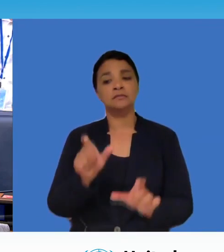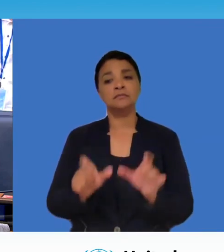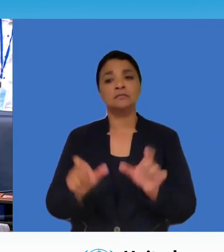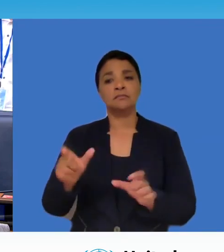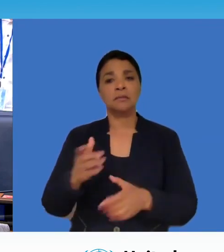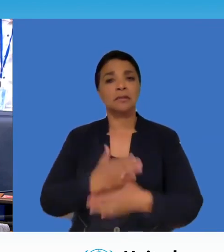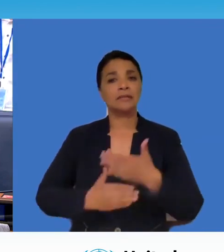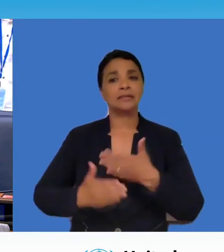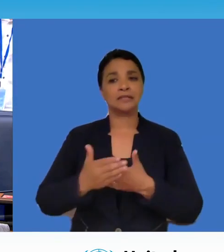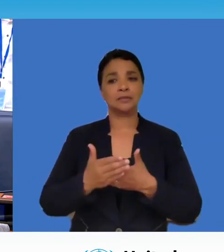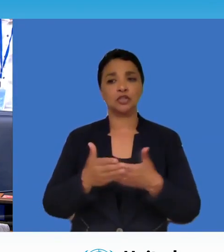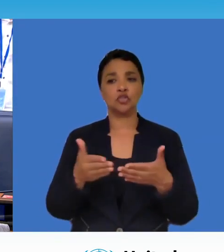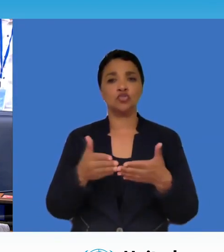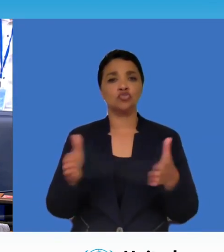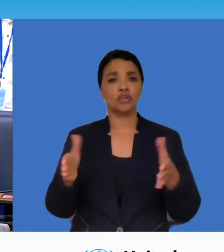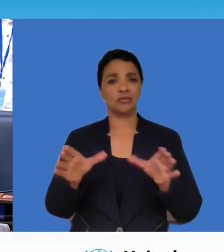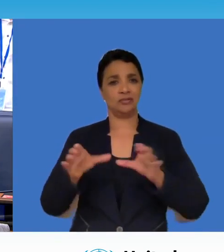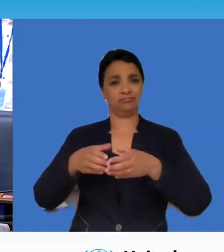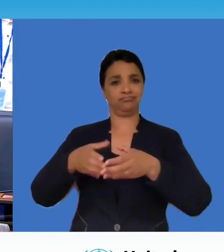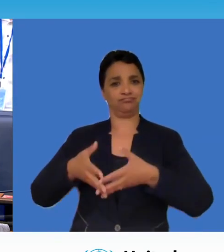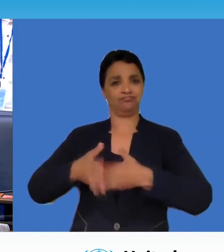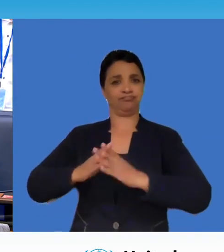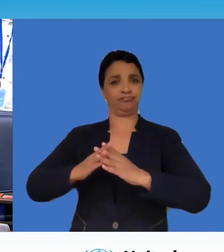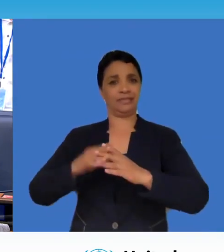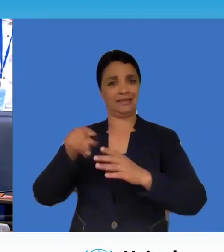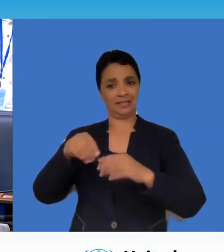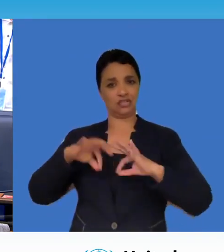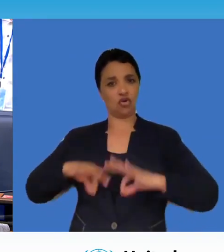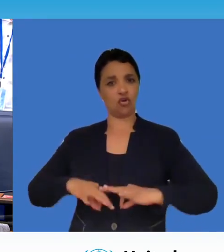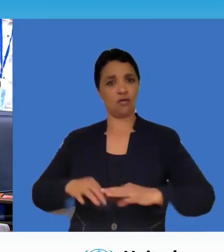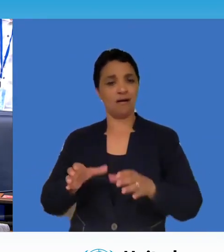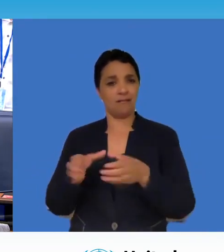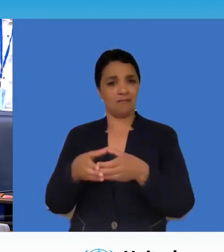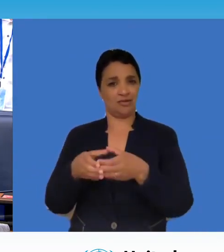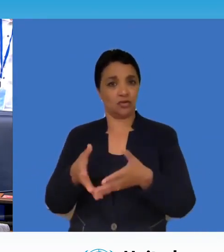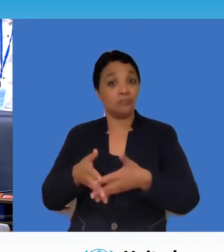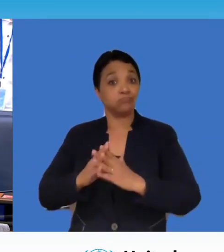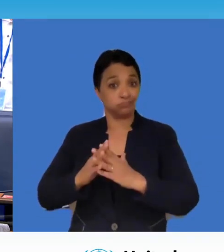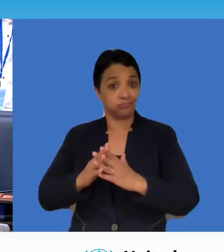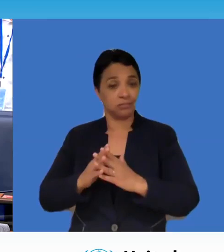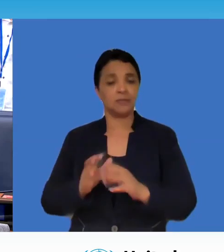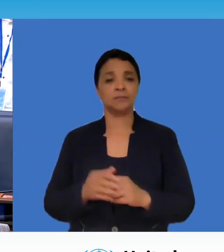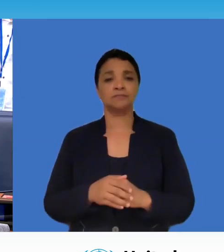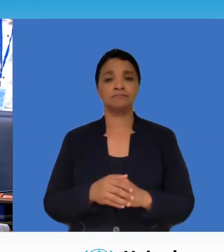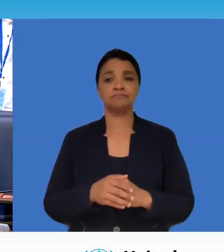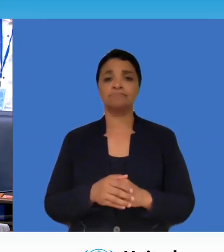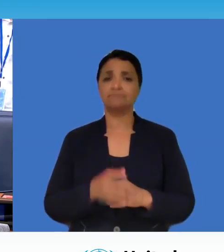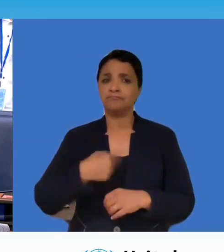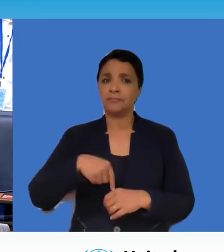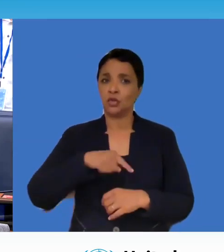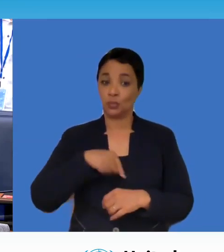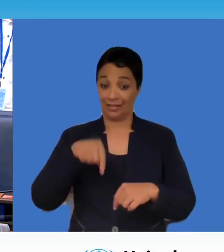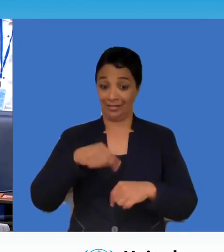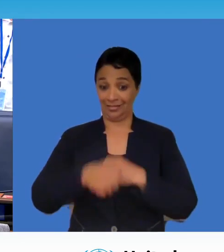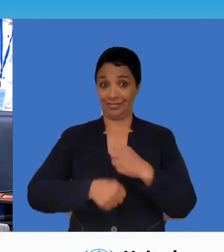as a government implementing agency Mr President Mongolia welcomes this year's ouraring theme of